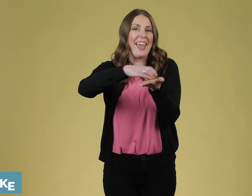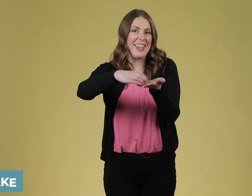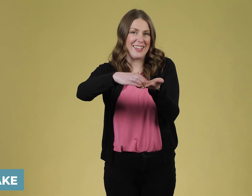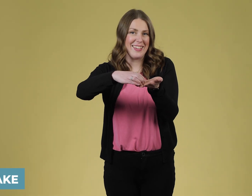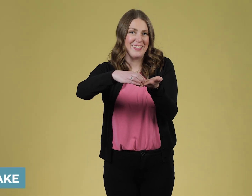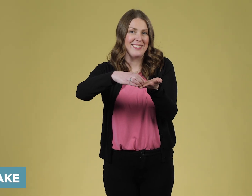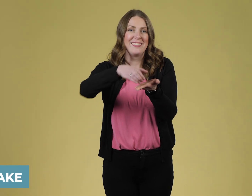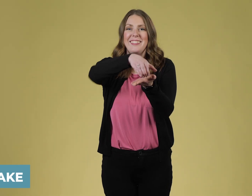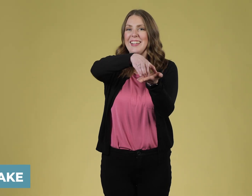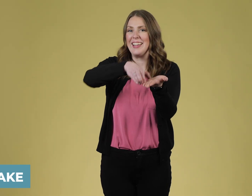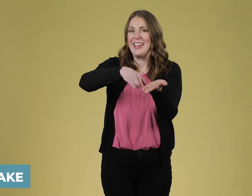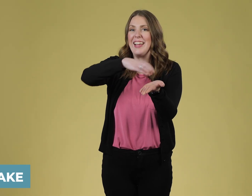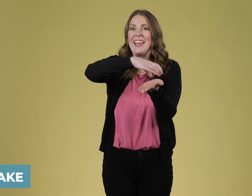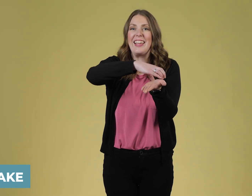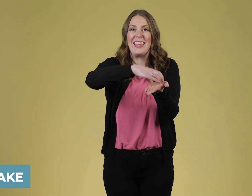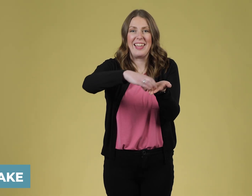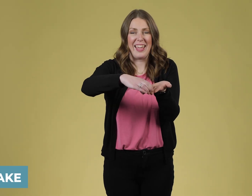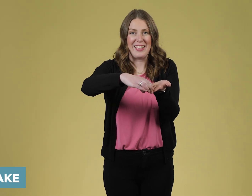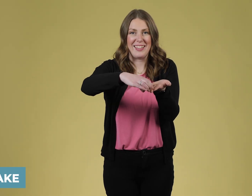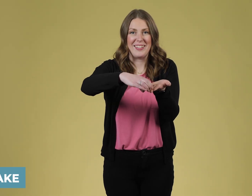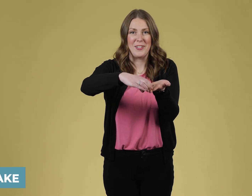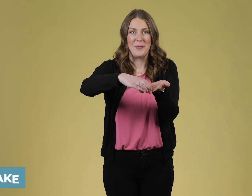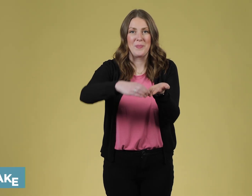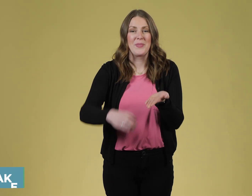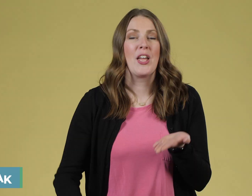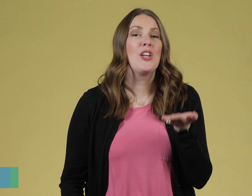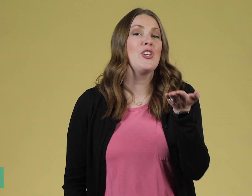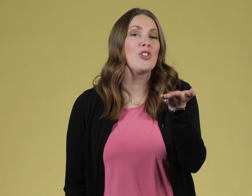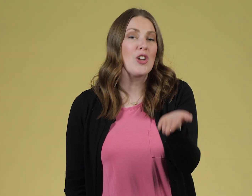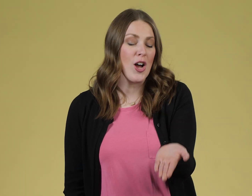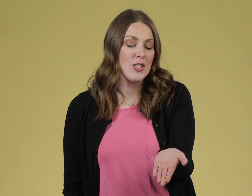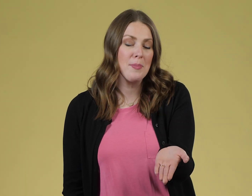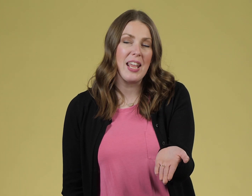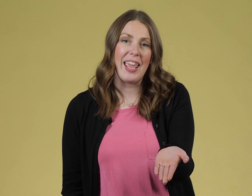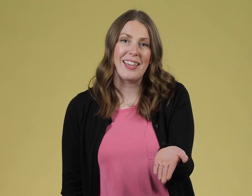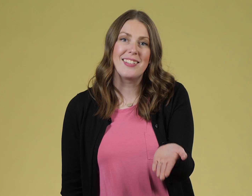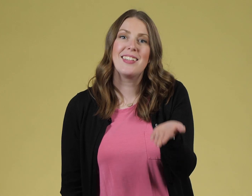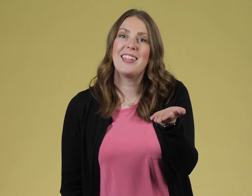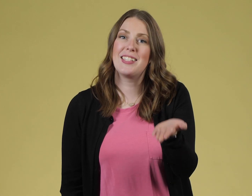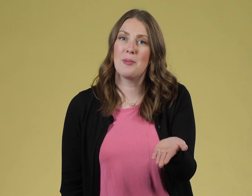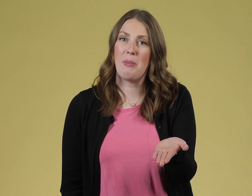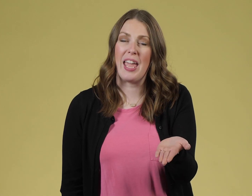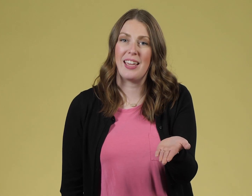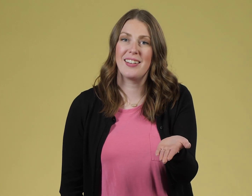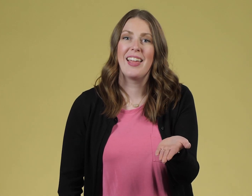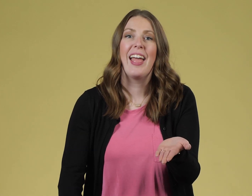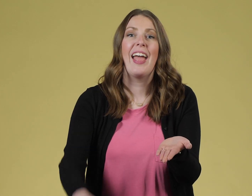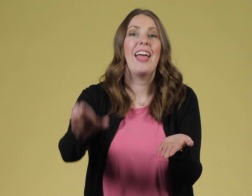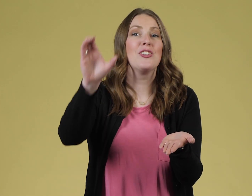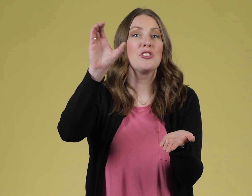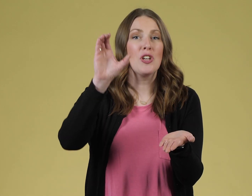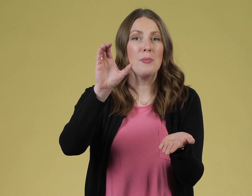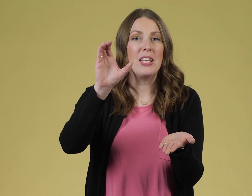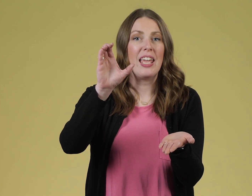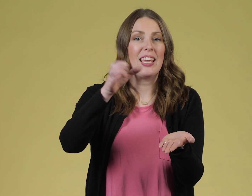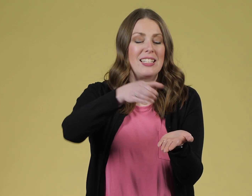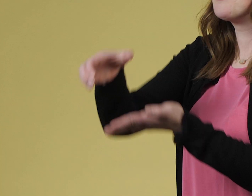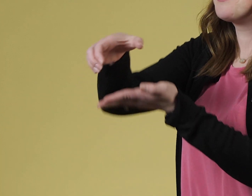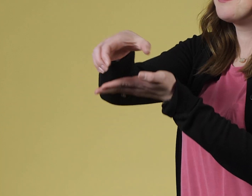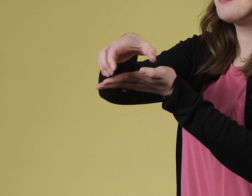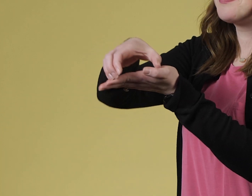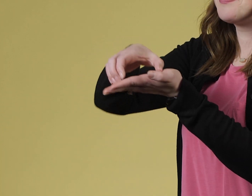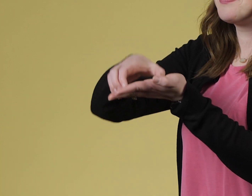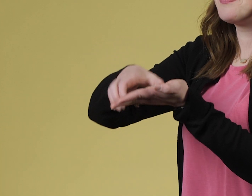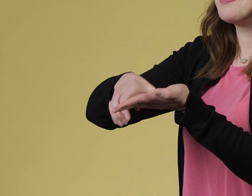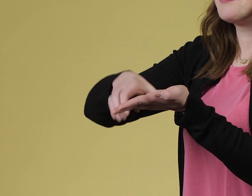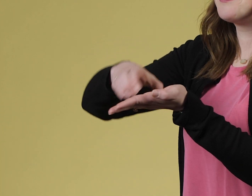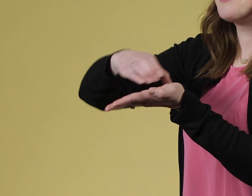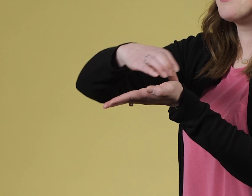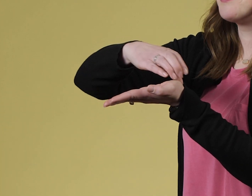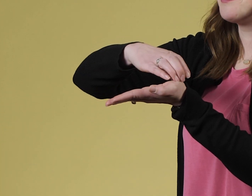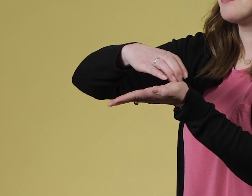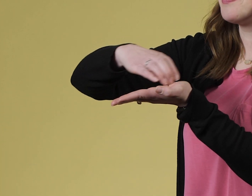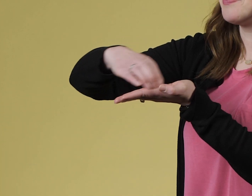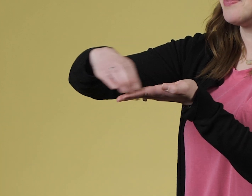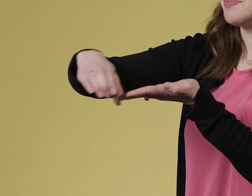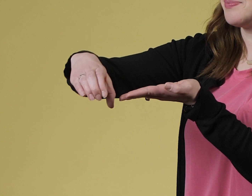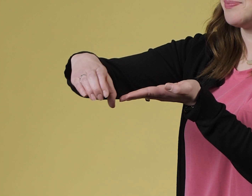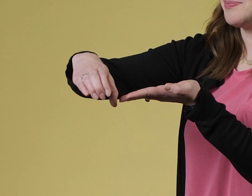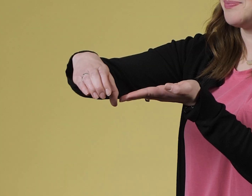'Cake, cake', your non-dominant hand is the pan and your dominant hand is a 'C' making slices